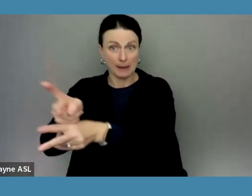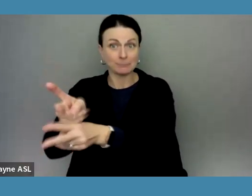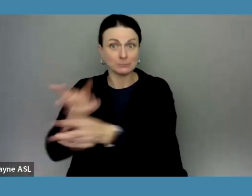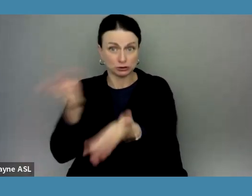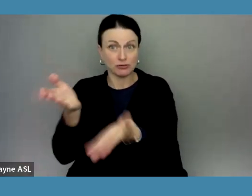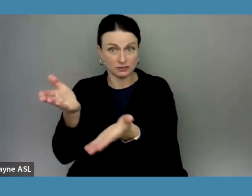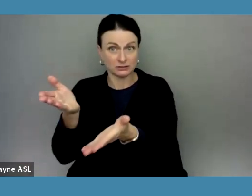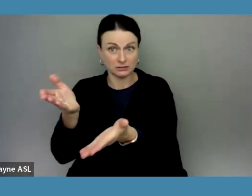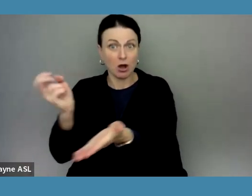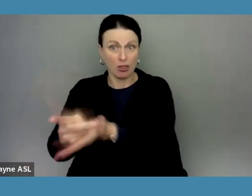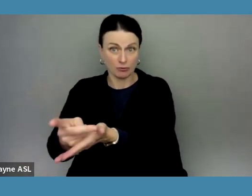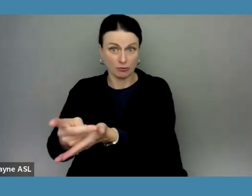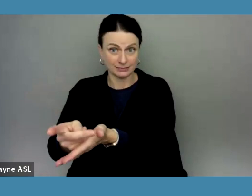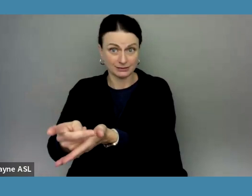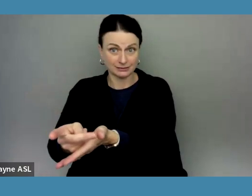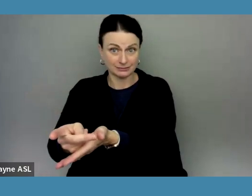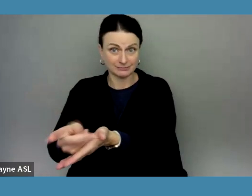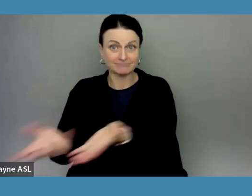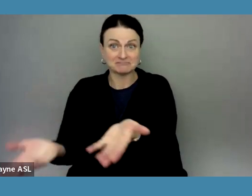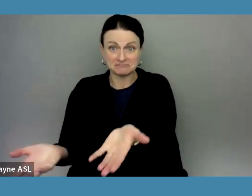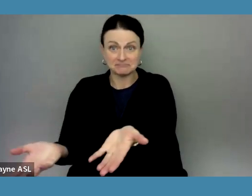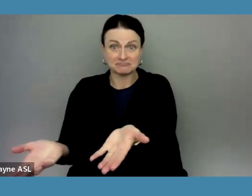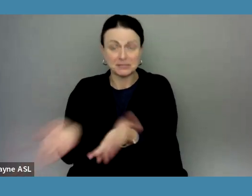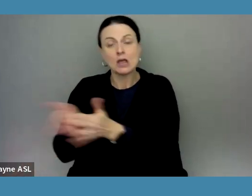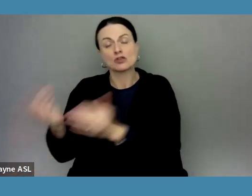authorized through the fair hearing process.